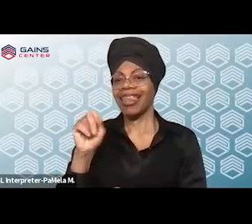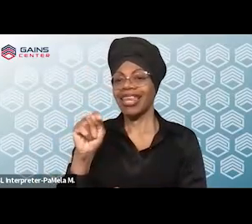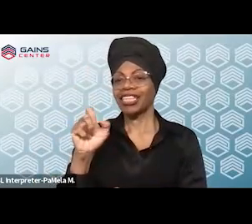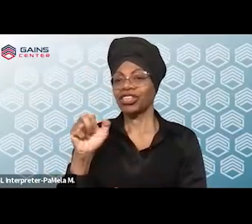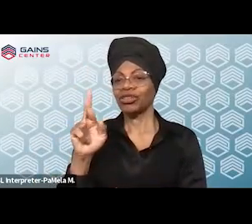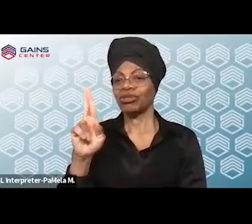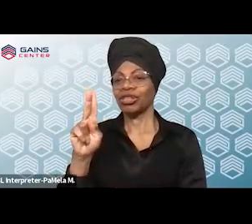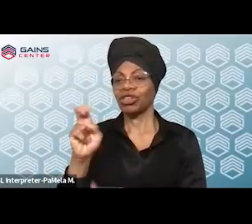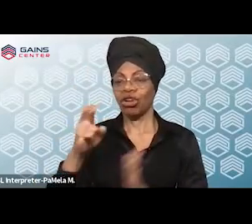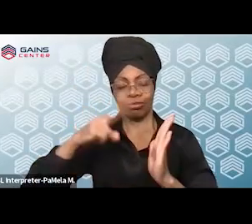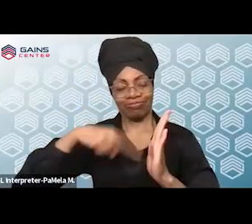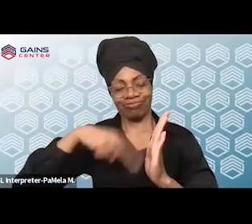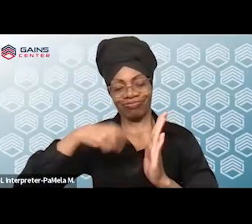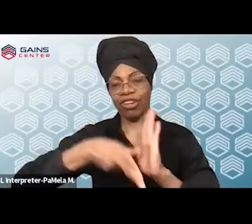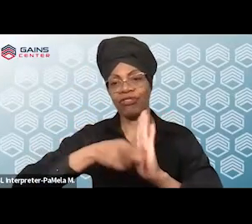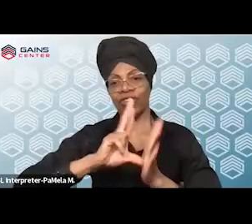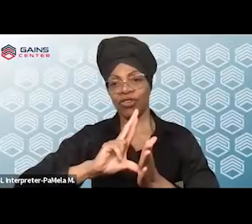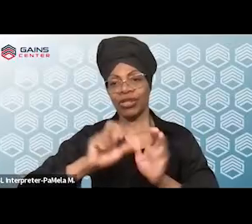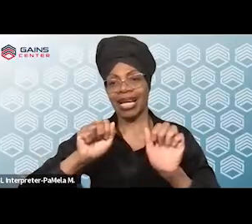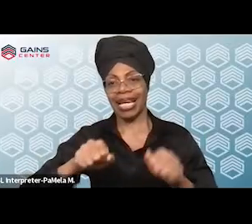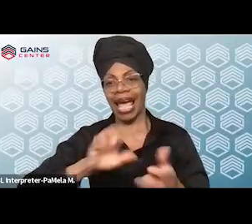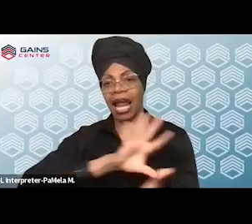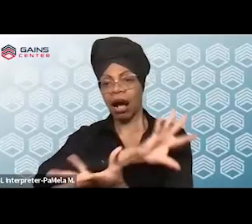that could potentially encompass the literature